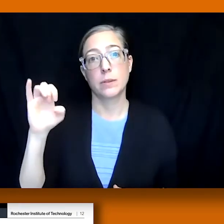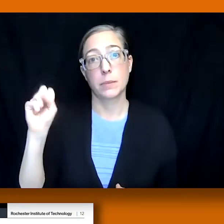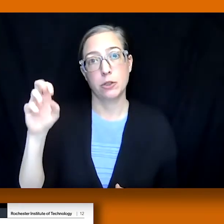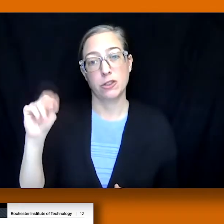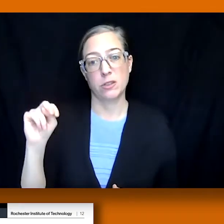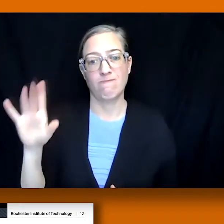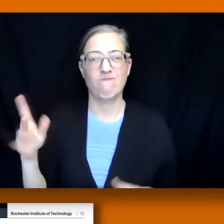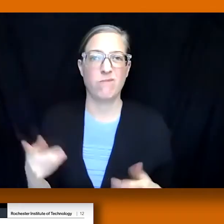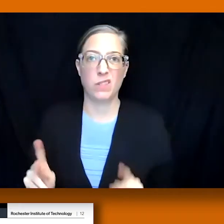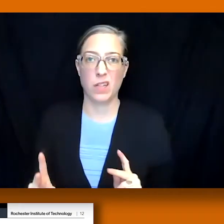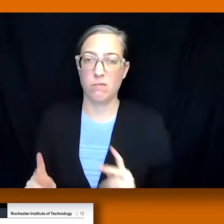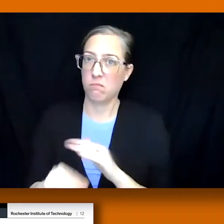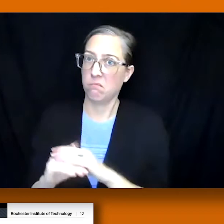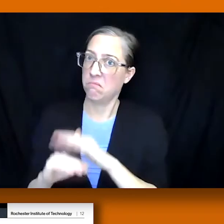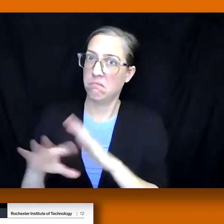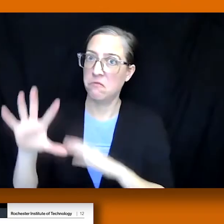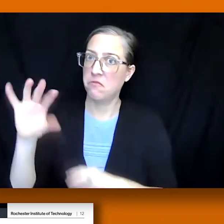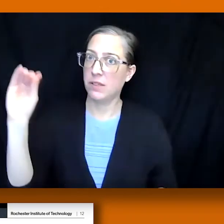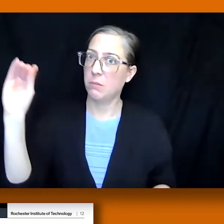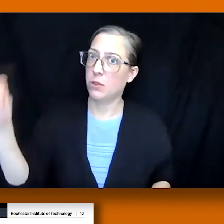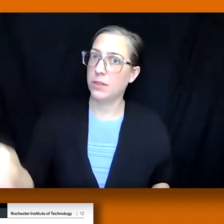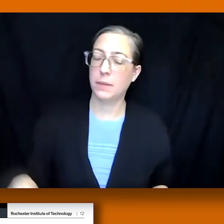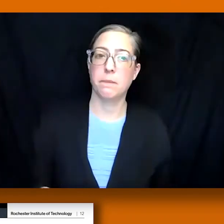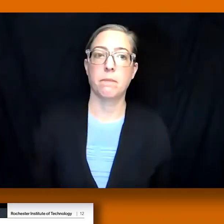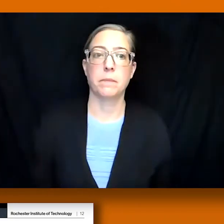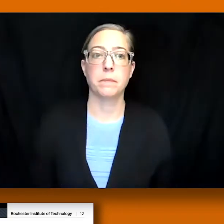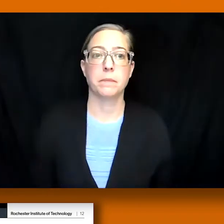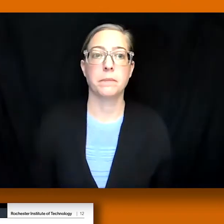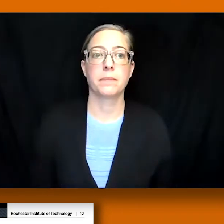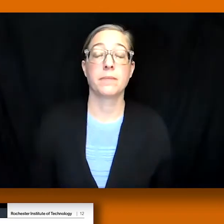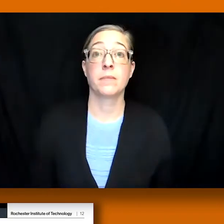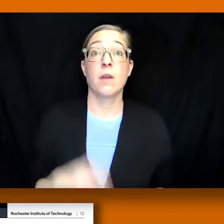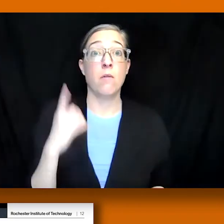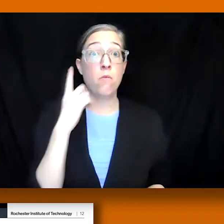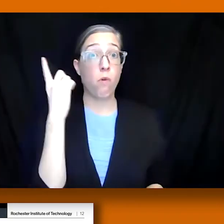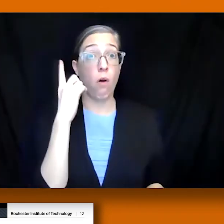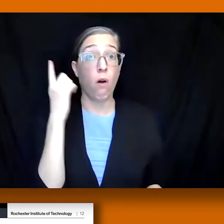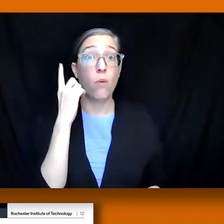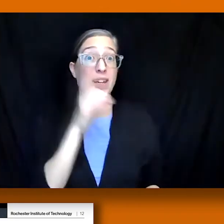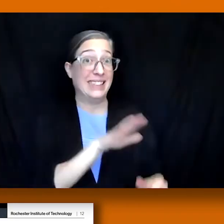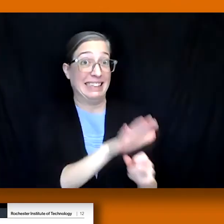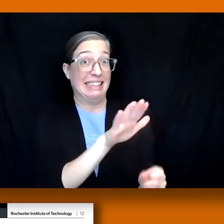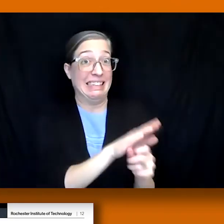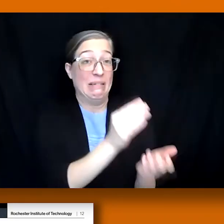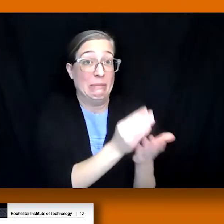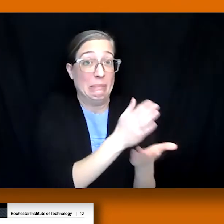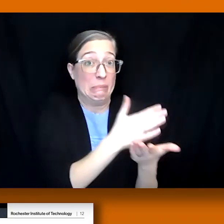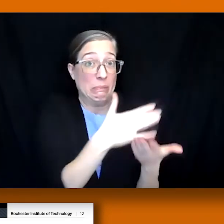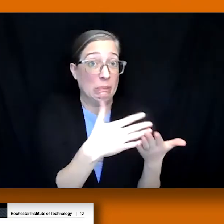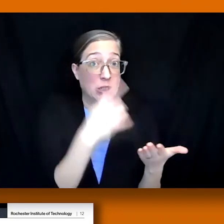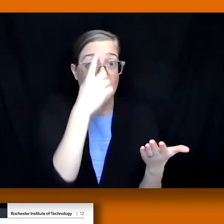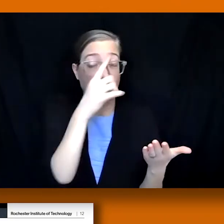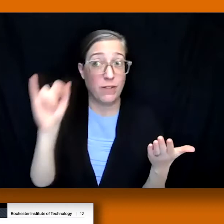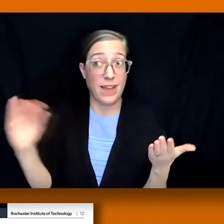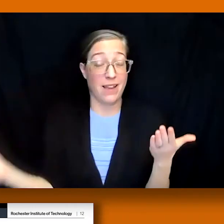Generally it doesn't always fit into the budget, but if you can allow it or if the solicitation calls for it,